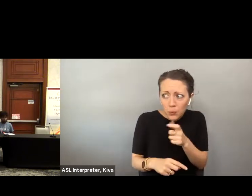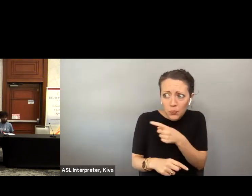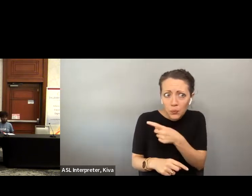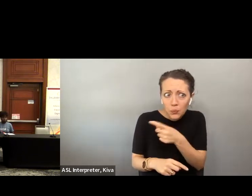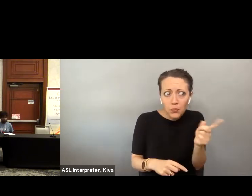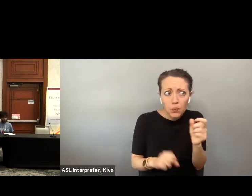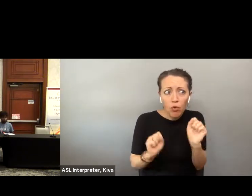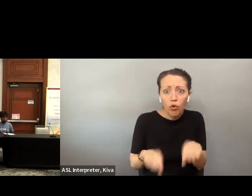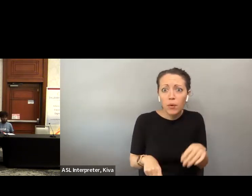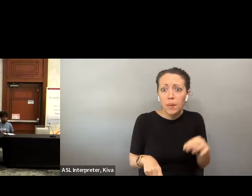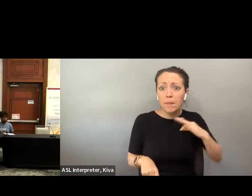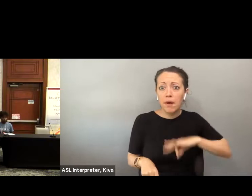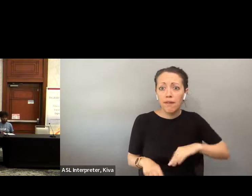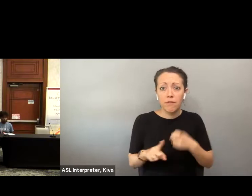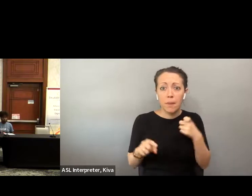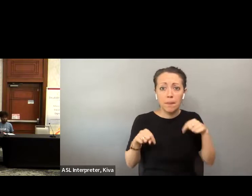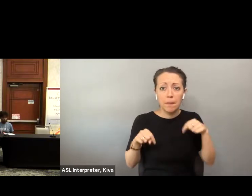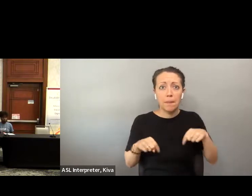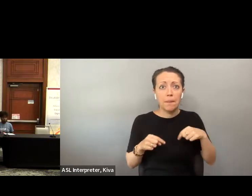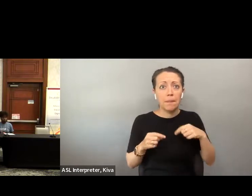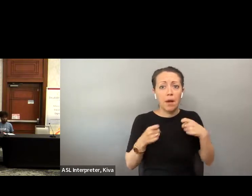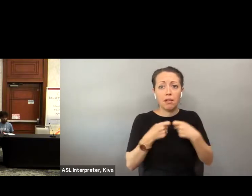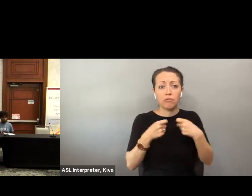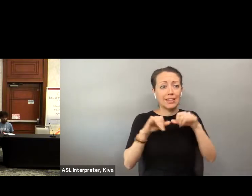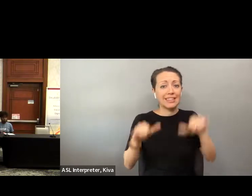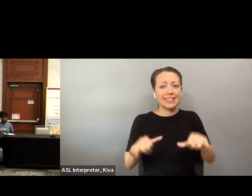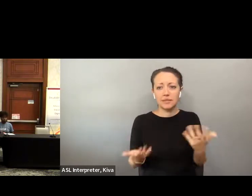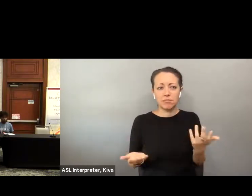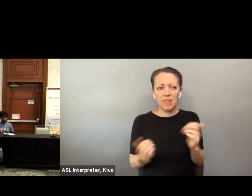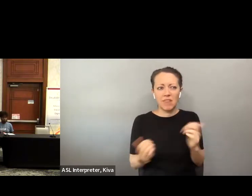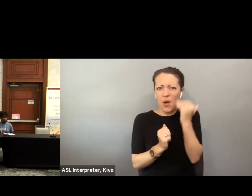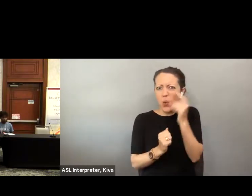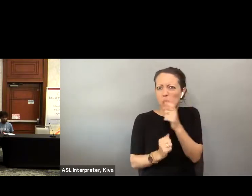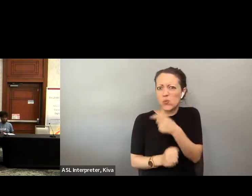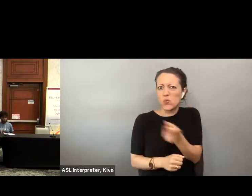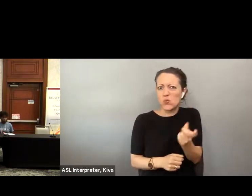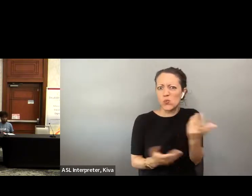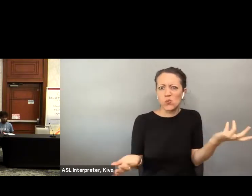our perspective supervisor elections office we don't know who the voters are that could benefit from